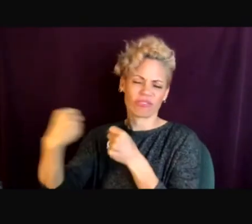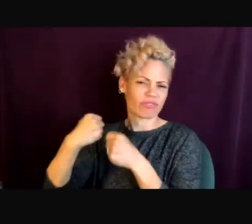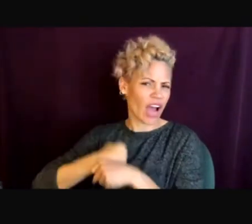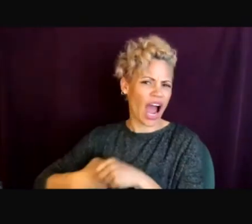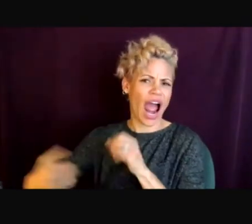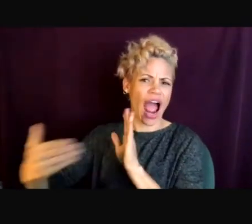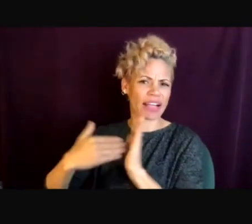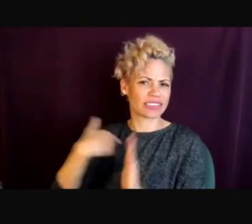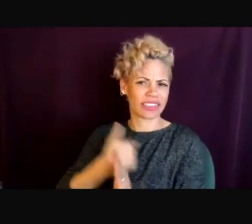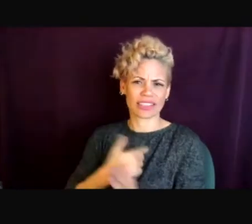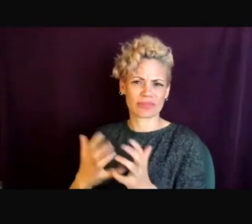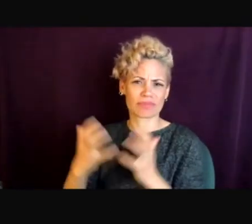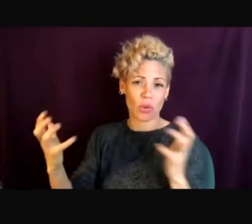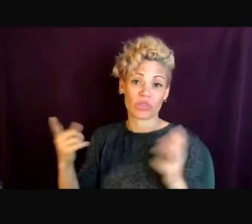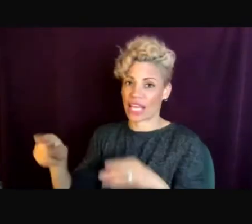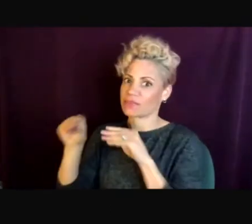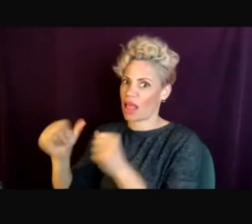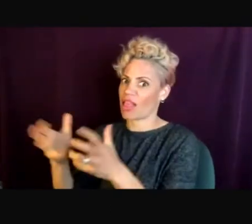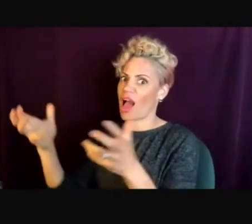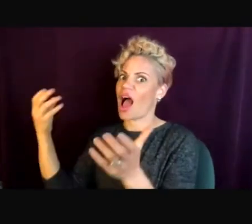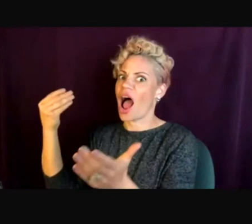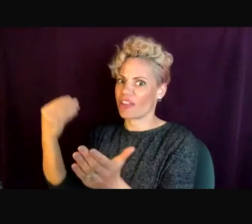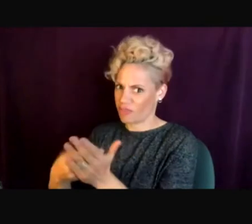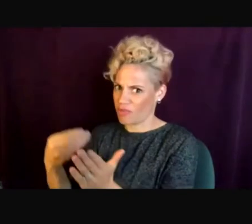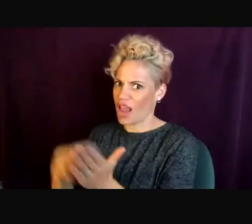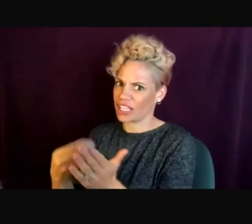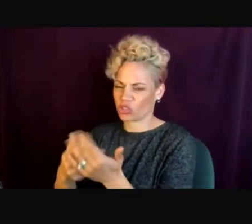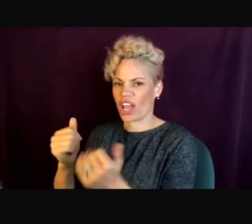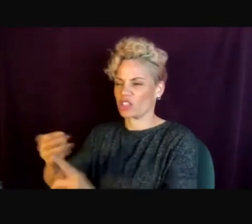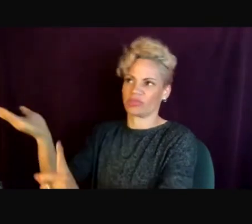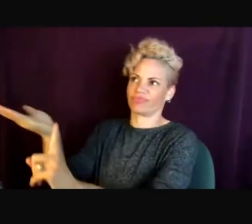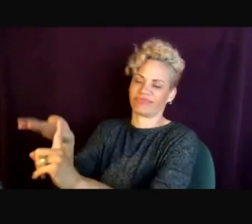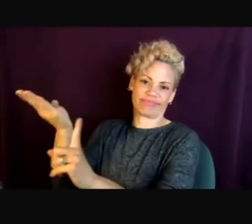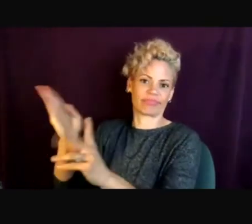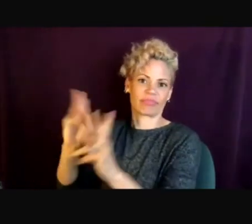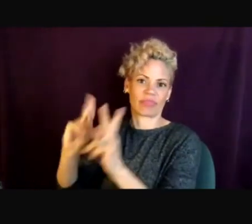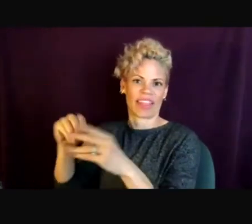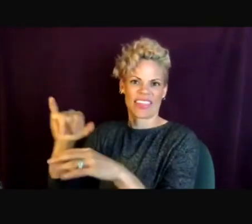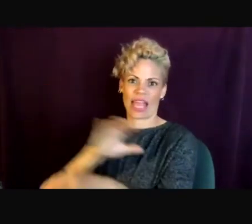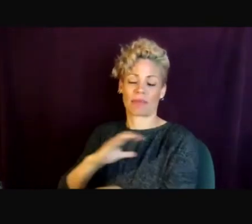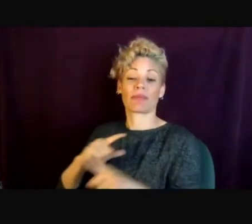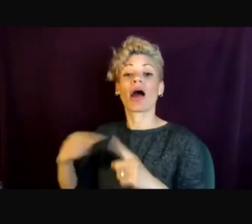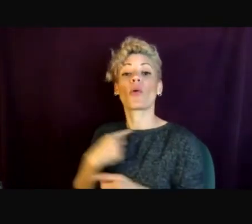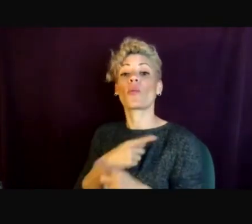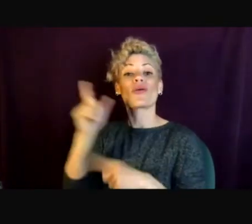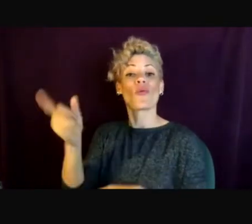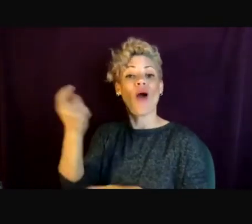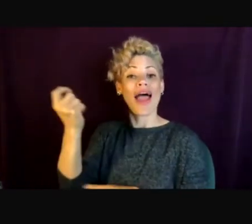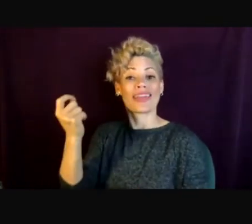members of that committee. but we prevailed on a 21 to 20 vote to get it through there.